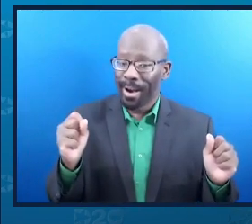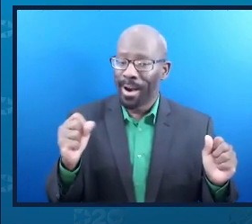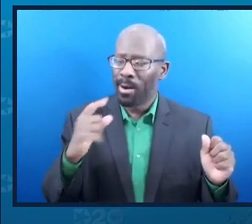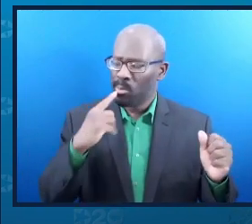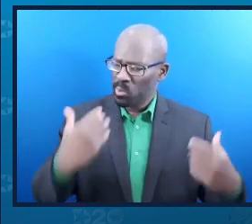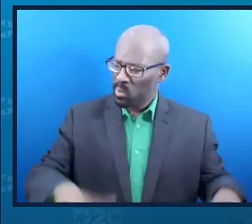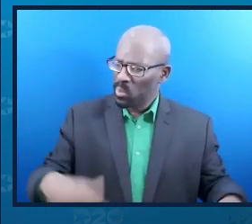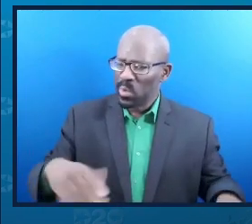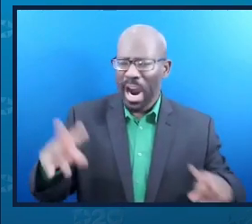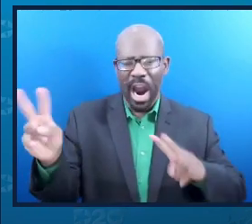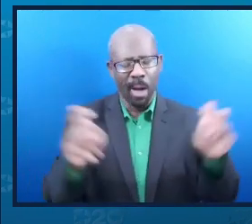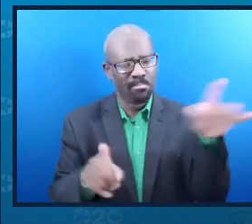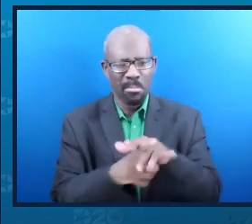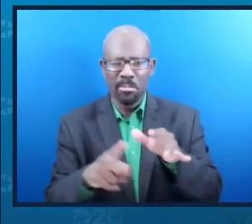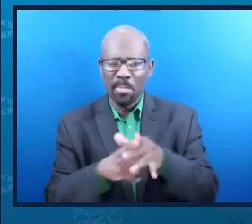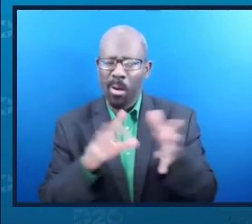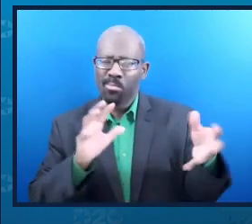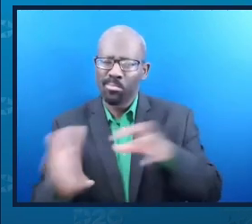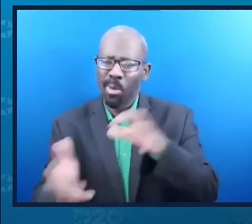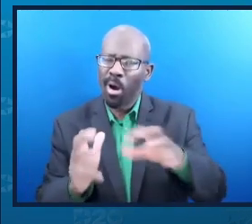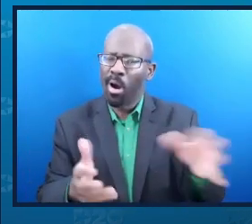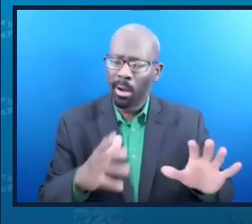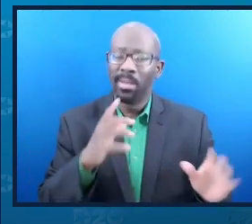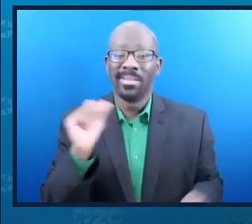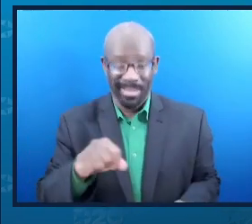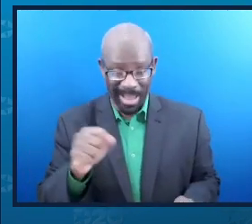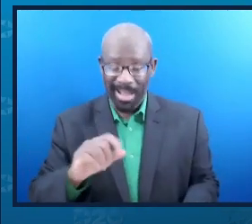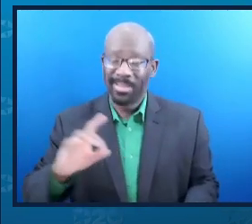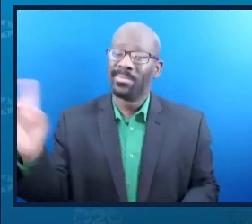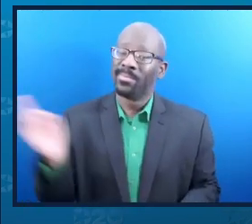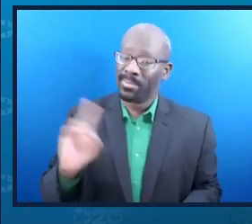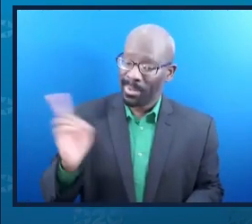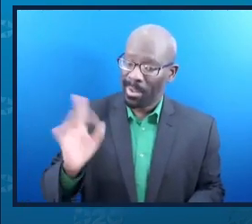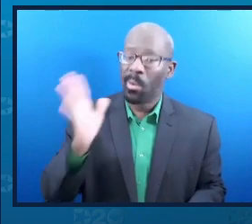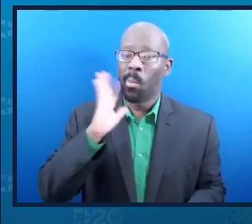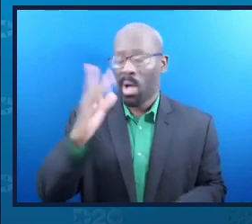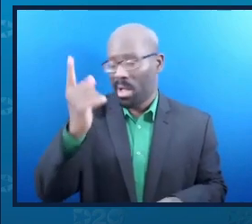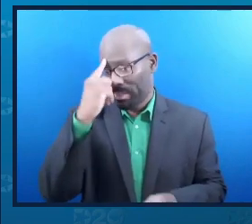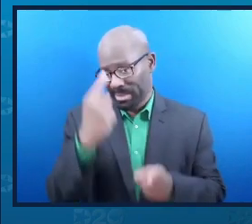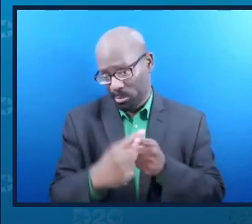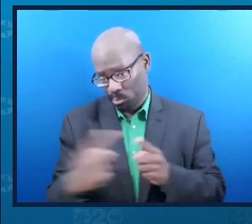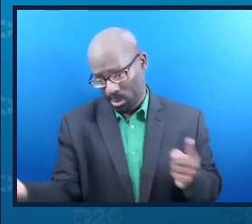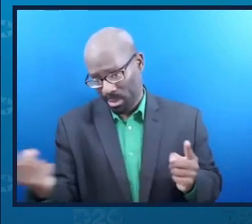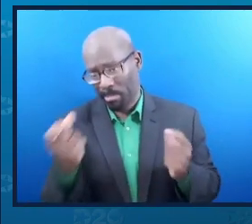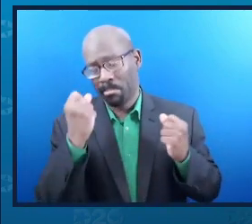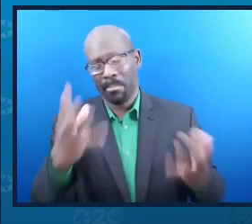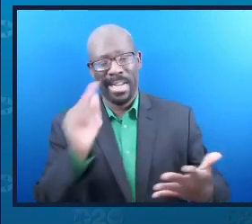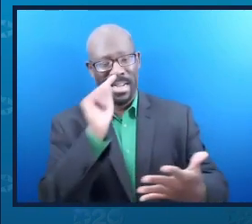CRISIS CLOONEDDING A PANDEMIC. YES, WE DEMOCRATS WHERE WOULD HAVE DISAGREED WITH HIM ON MANY